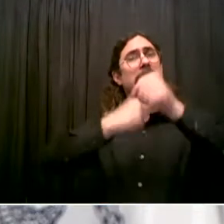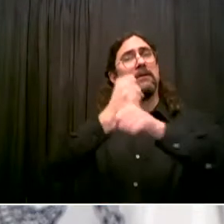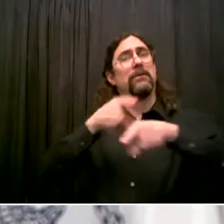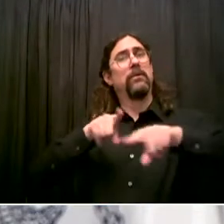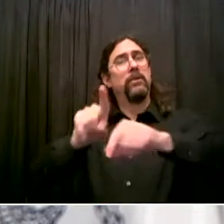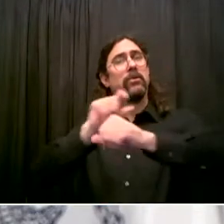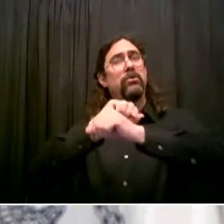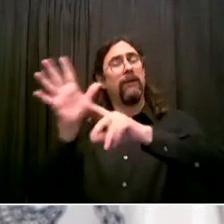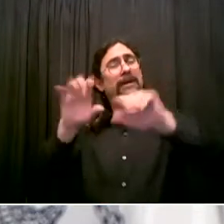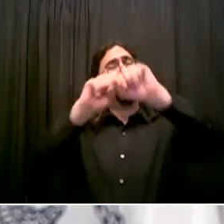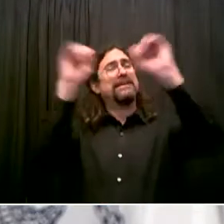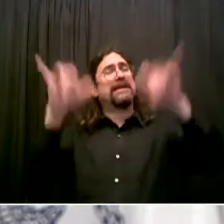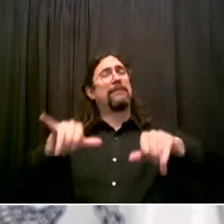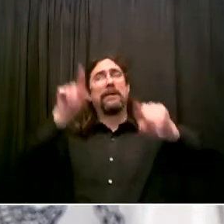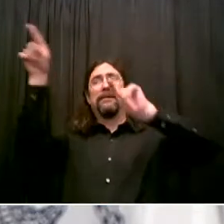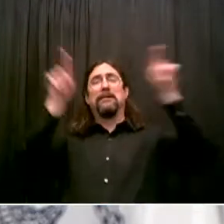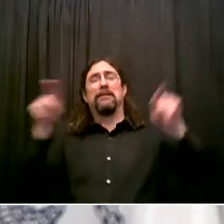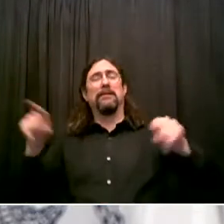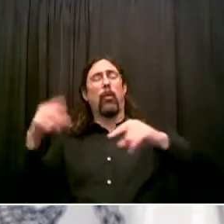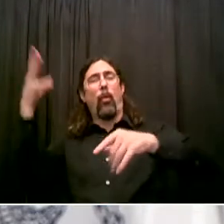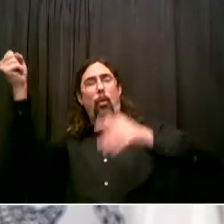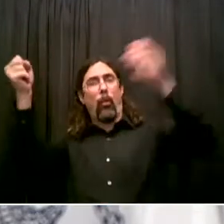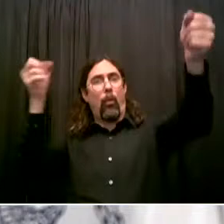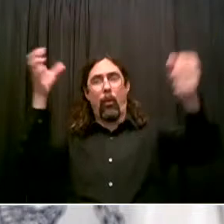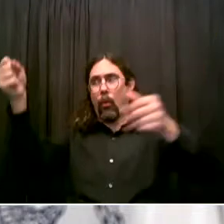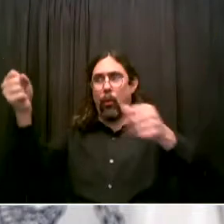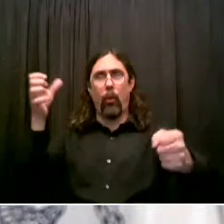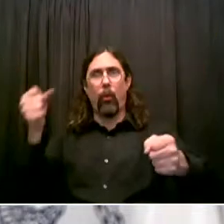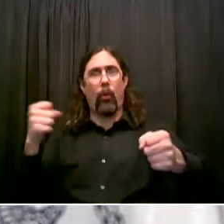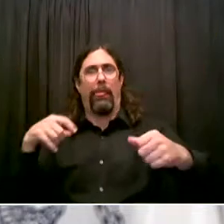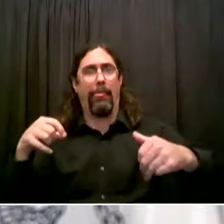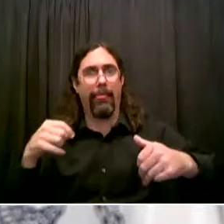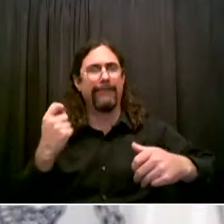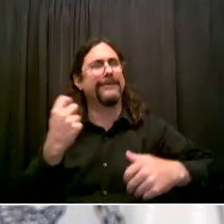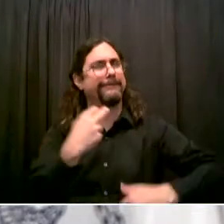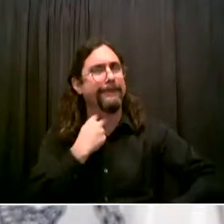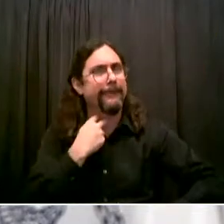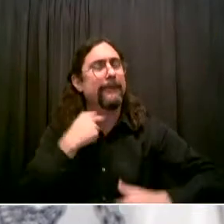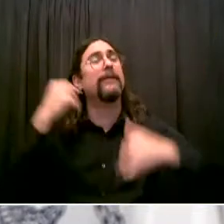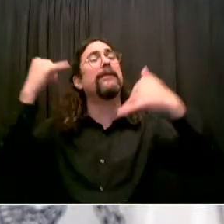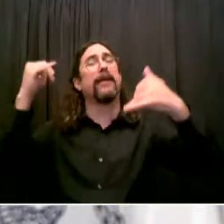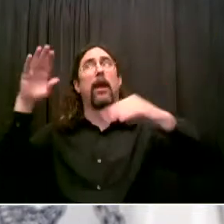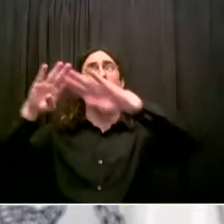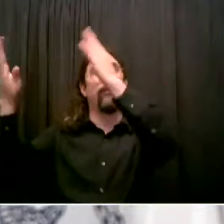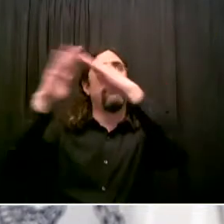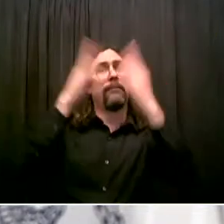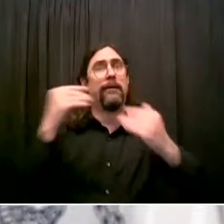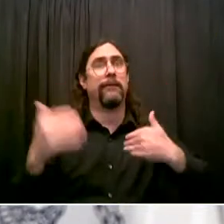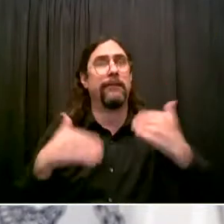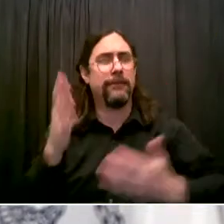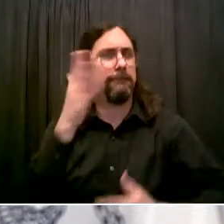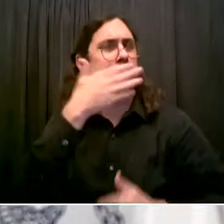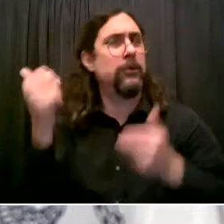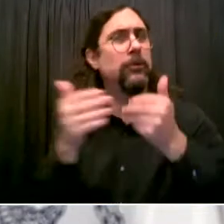AHEAD, ANGELICA. ALL RIGHT, IN REGARDS TO WHAT YOU SPOKE ABOUT WITH NEW